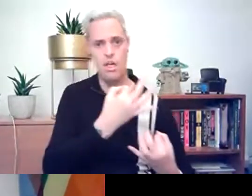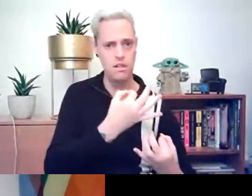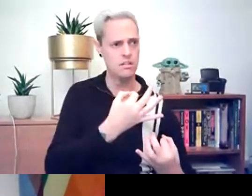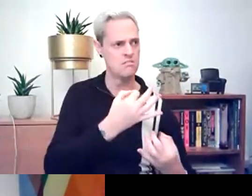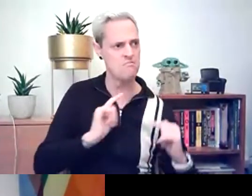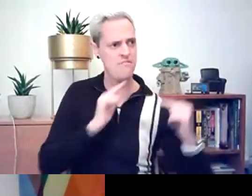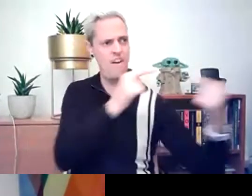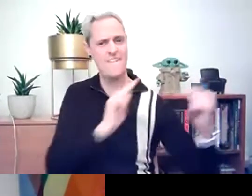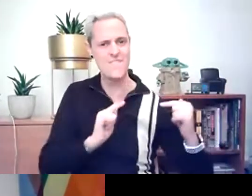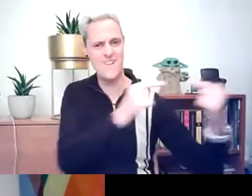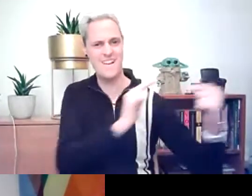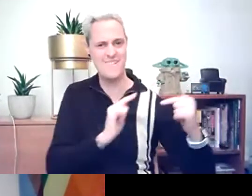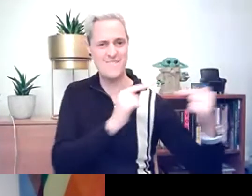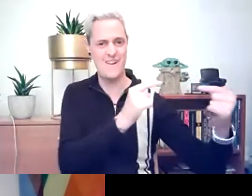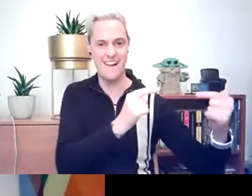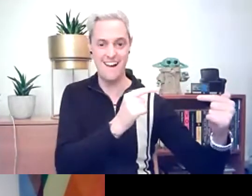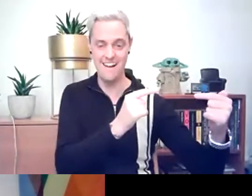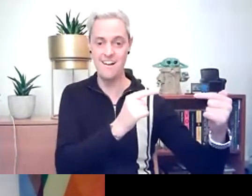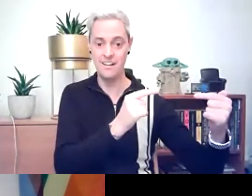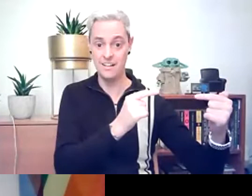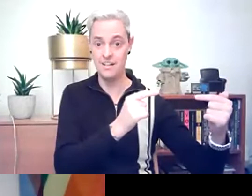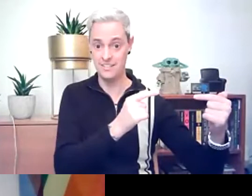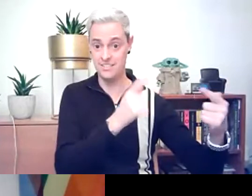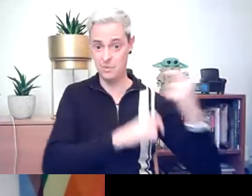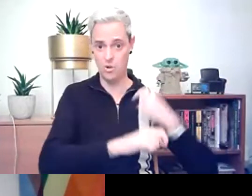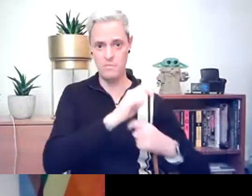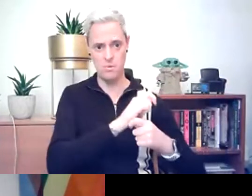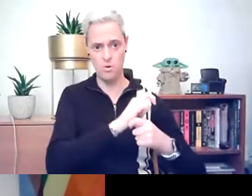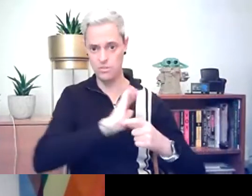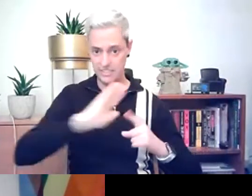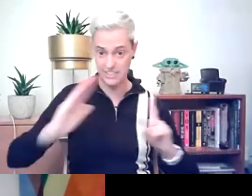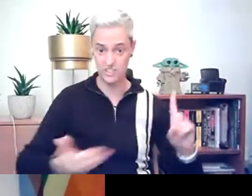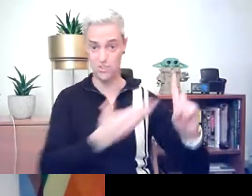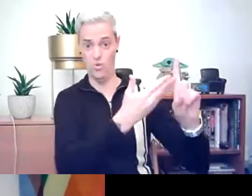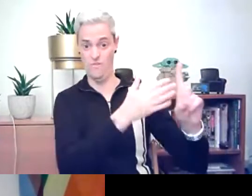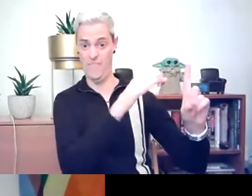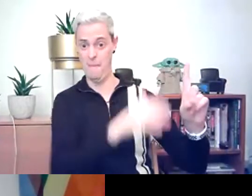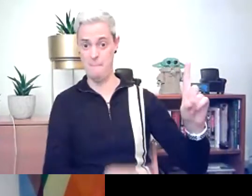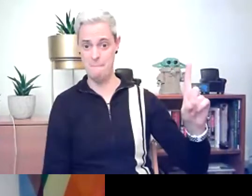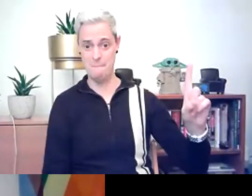into these arguments and it's it's gaslighting, you know it's it's it's not the same. Hopefully,